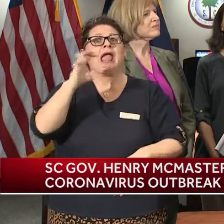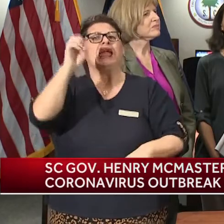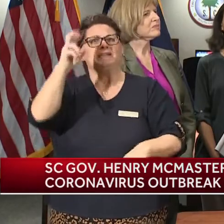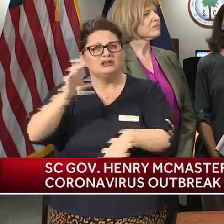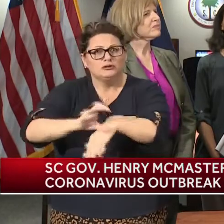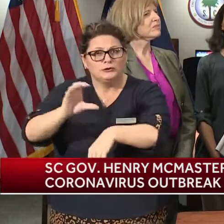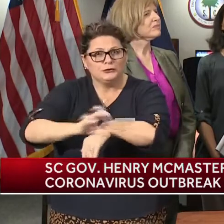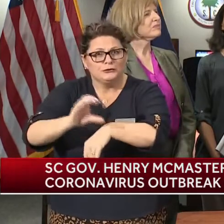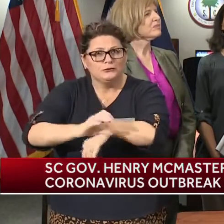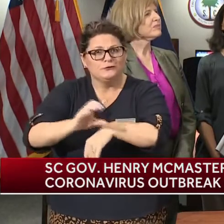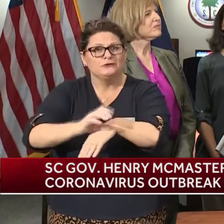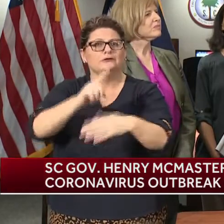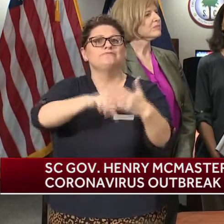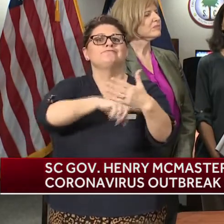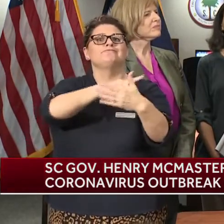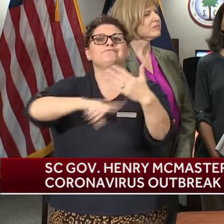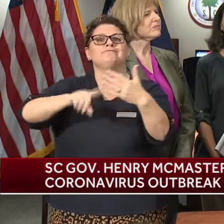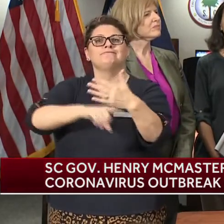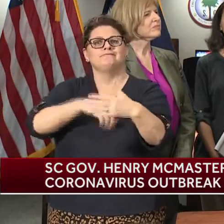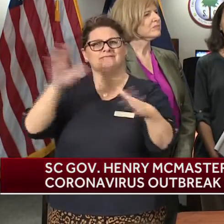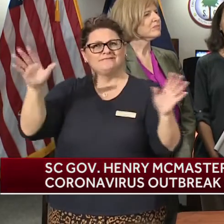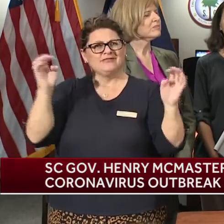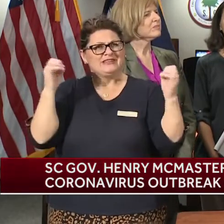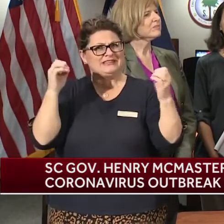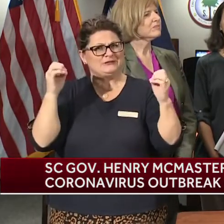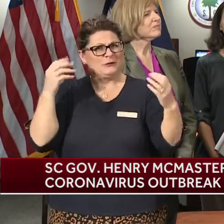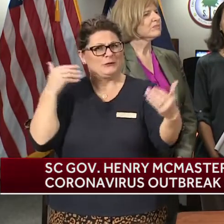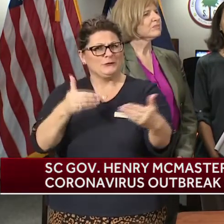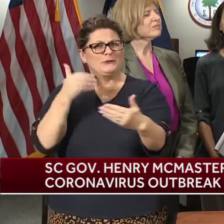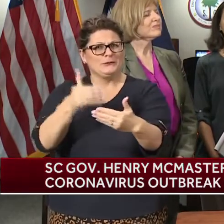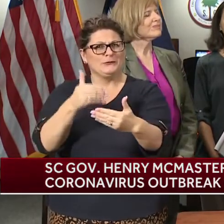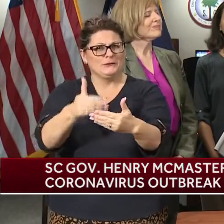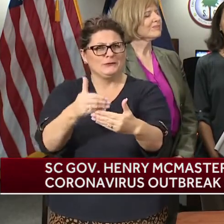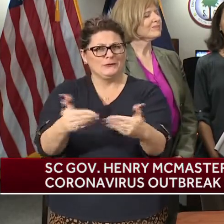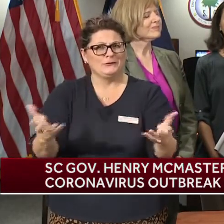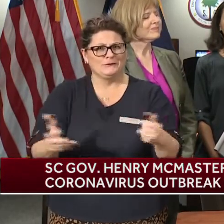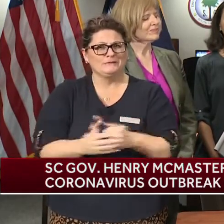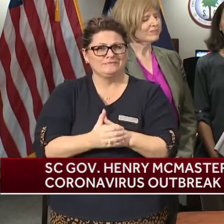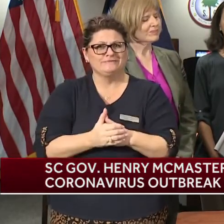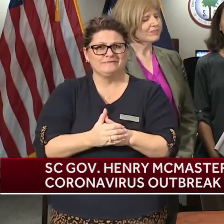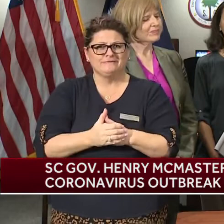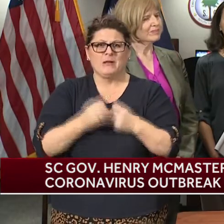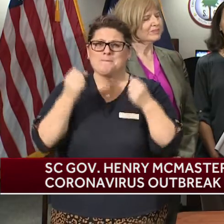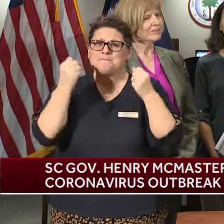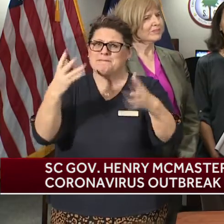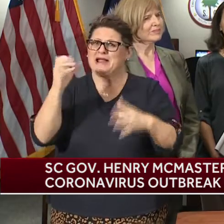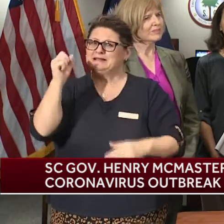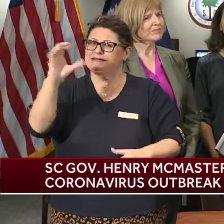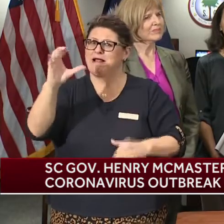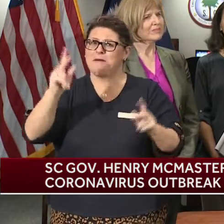CLOSED MEETINGS AND CONFERENCES HAVE BEEN CANCELED EVEN CHURCH SERVICES HAVE BEEN COUNSELED AS% WE APPROACH EASTER.